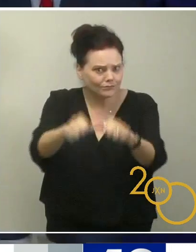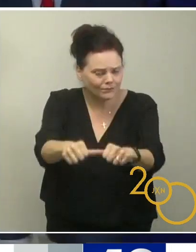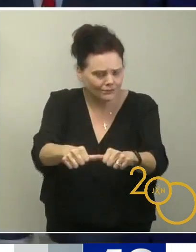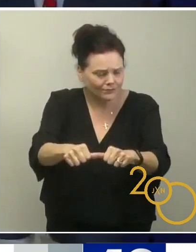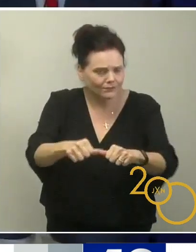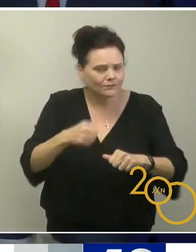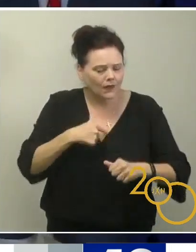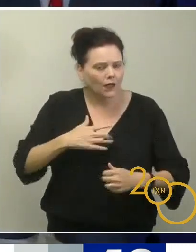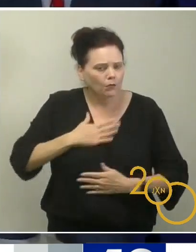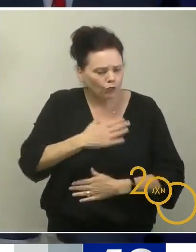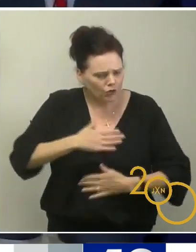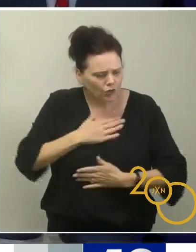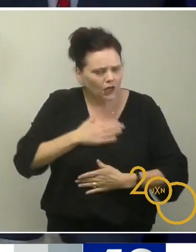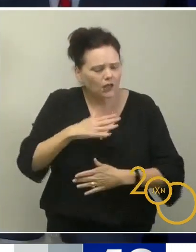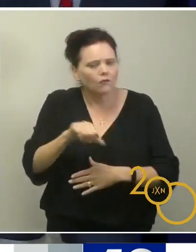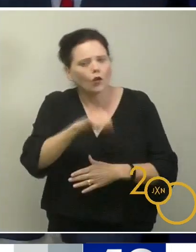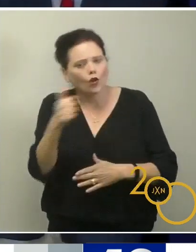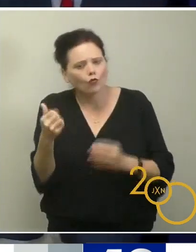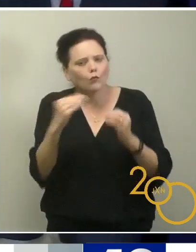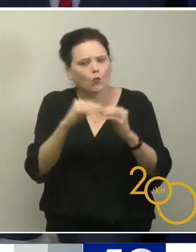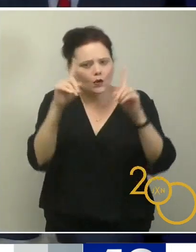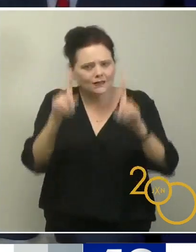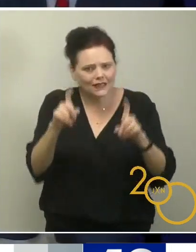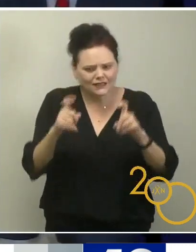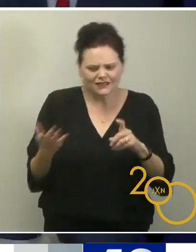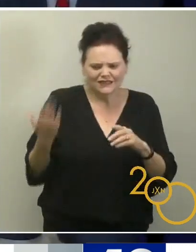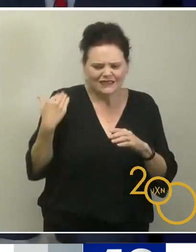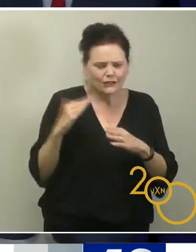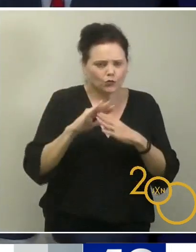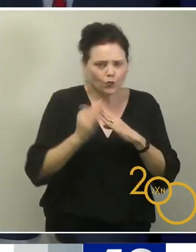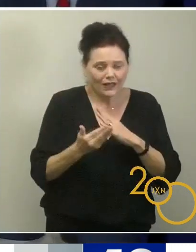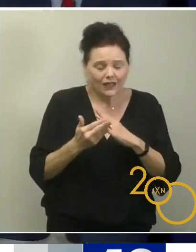BEGAN IN JULY 29 TODAY'S AUGUST 29, 2022. VISIT THE BOIL WATER NOTICE HAS